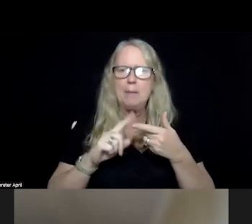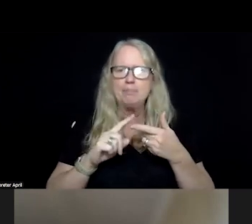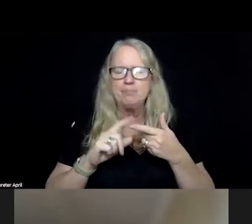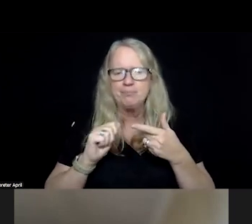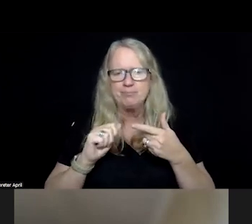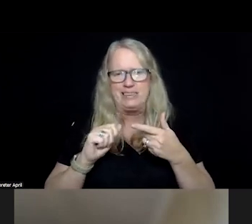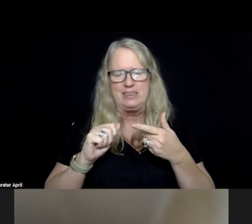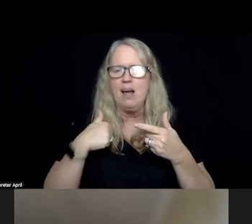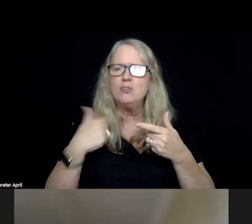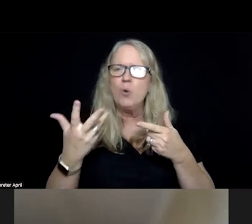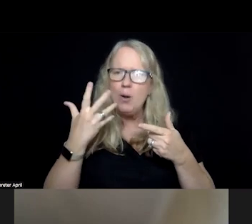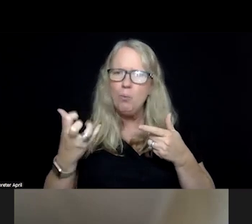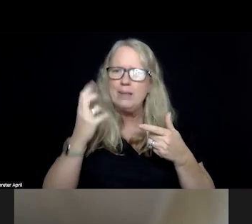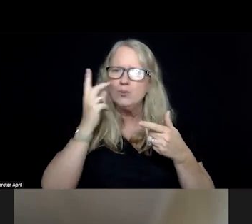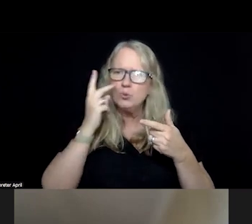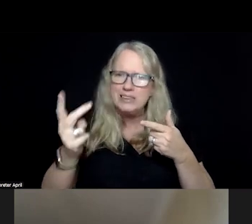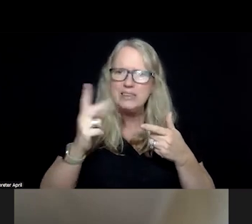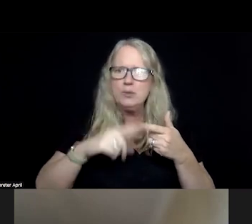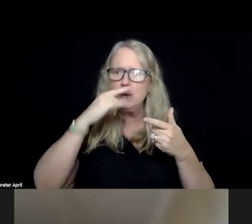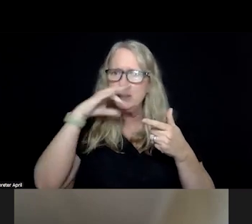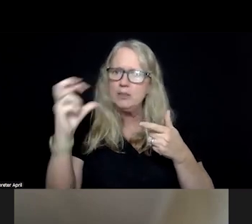I WANTED TO SEE AFTER KIDS RETURN TO SCHOOL WHAT HAPPENED TO